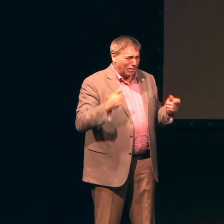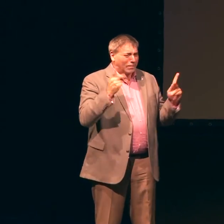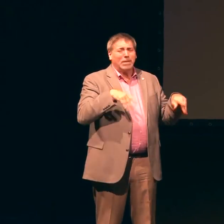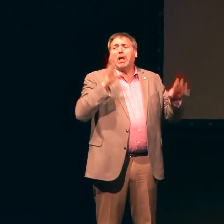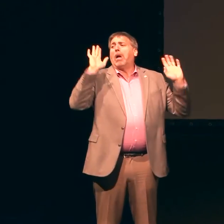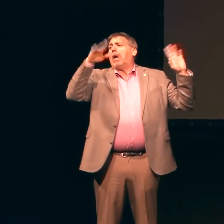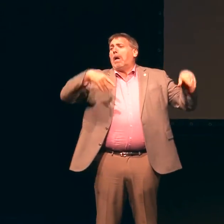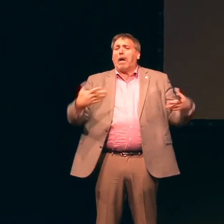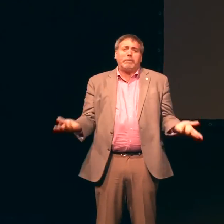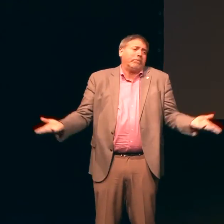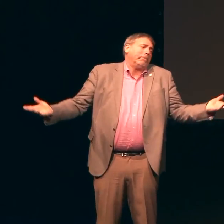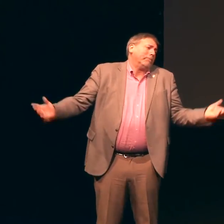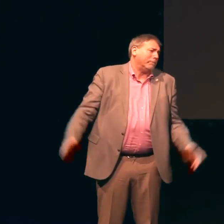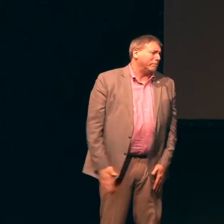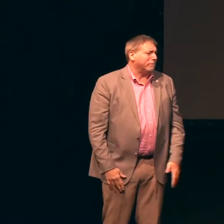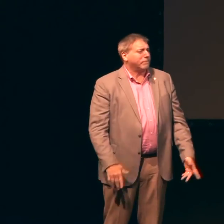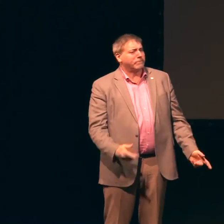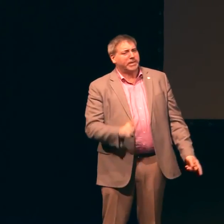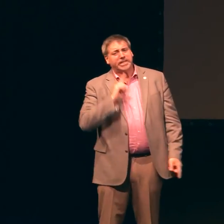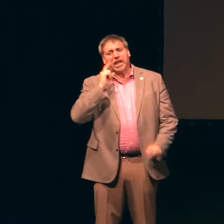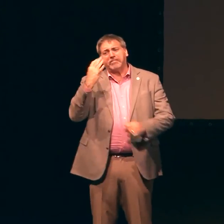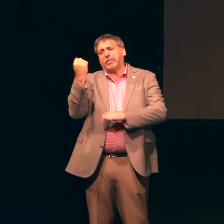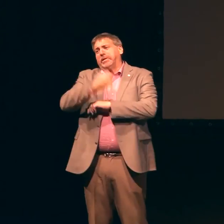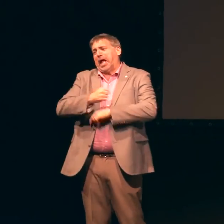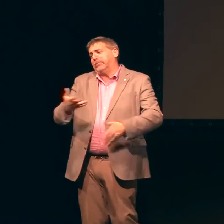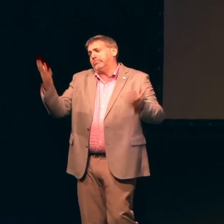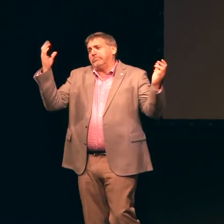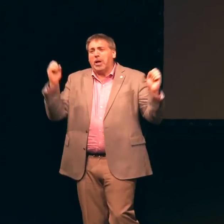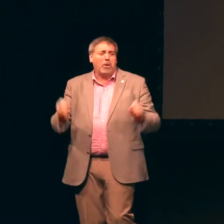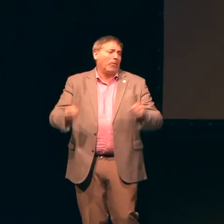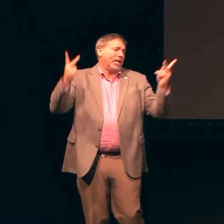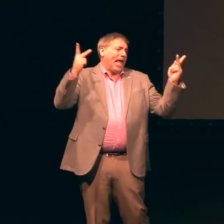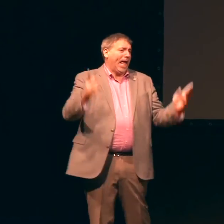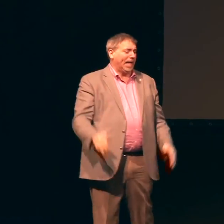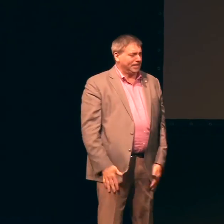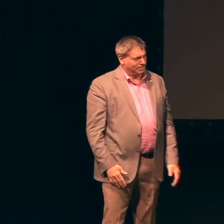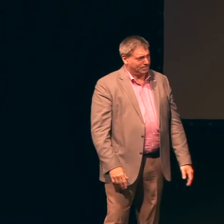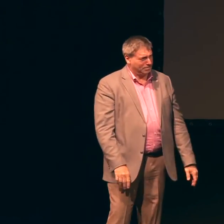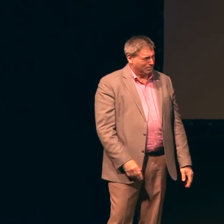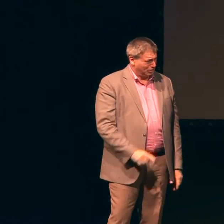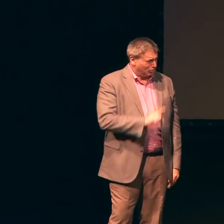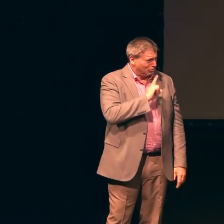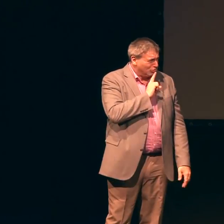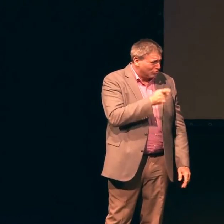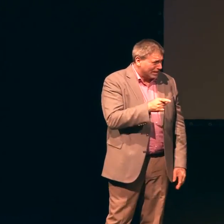honestly we're in a crisis, people go, oh, whatever, it happens for many years, so the